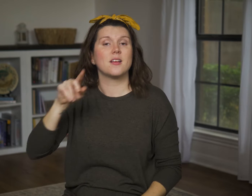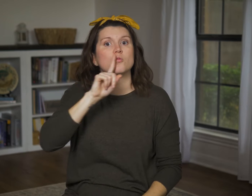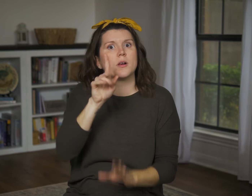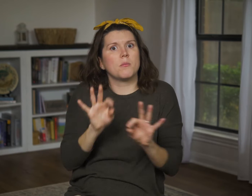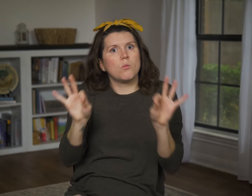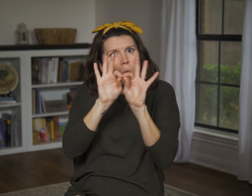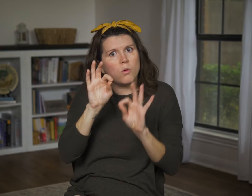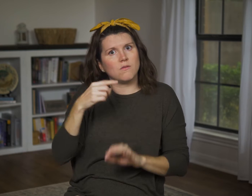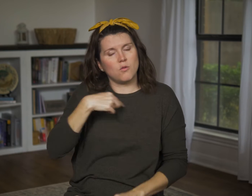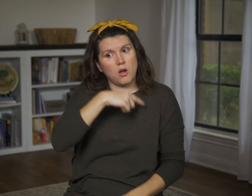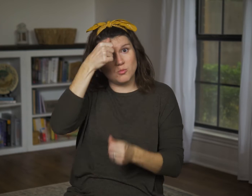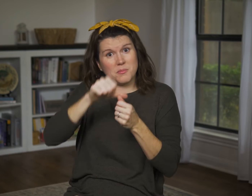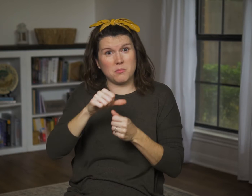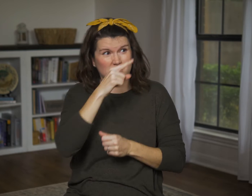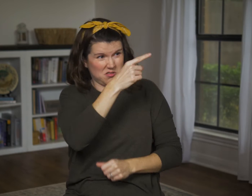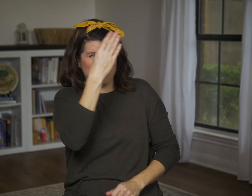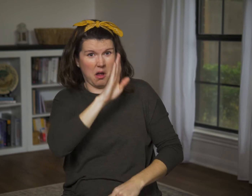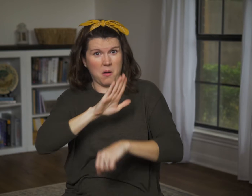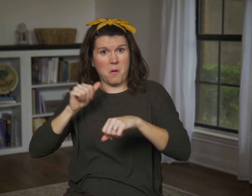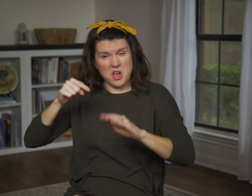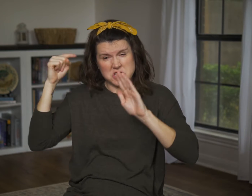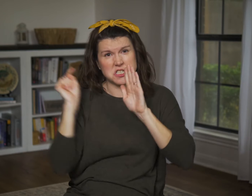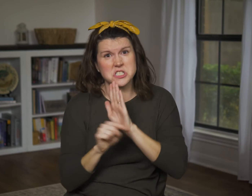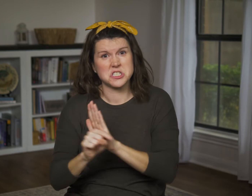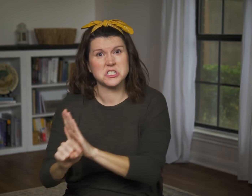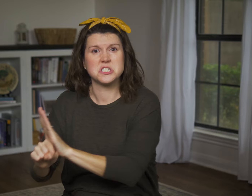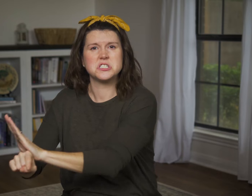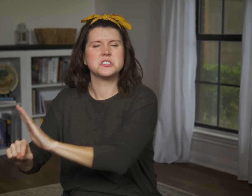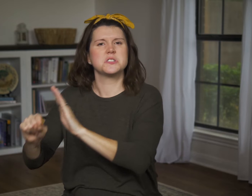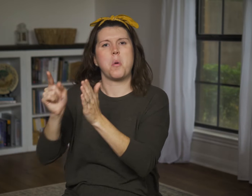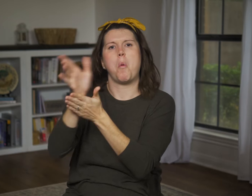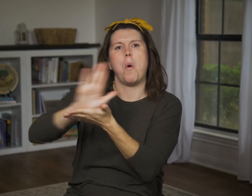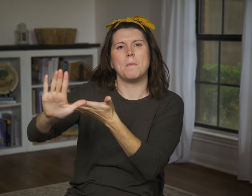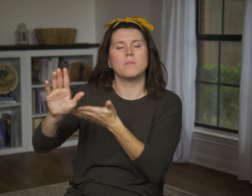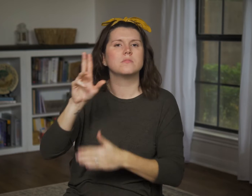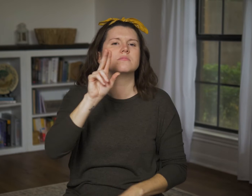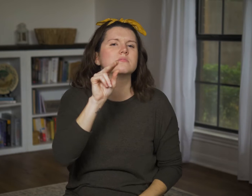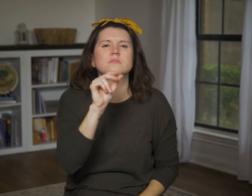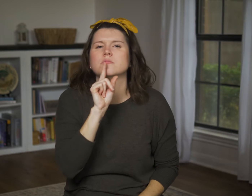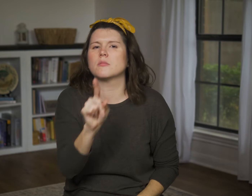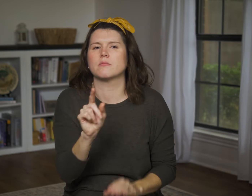and it’s important for us to remember that God is not calling for genocide or ethnic cleansing.